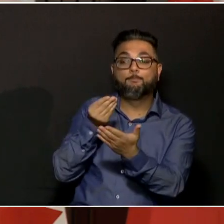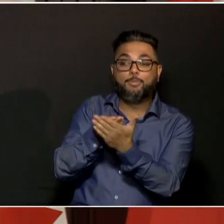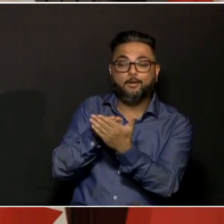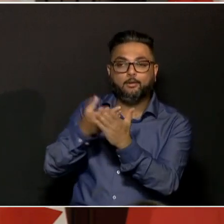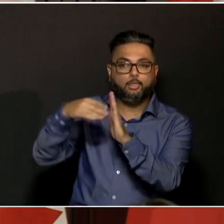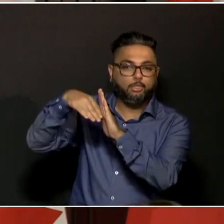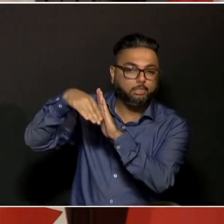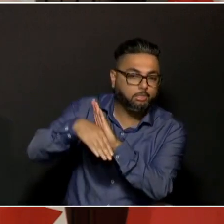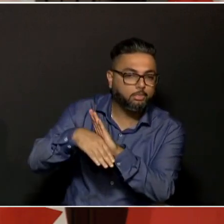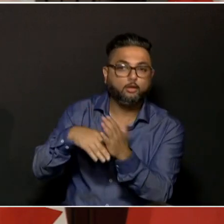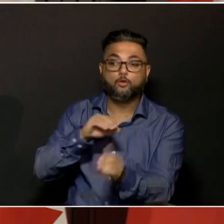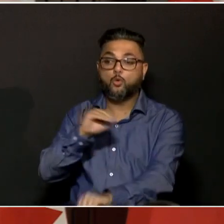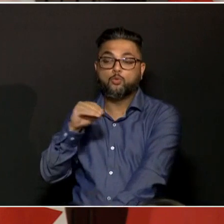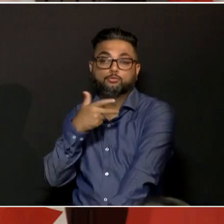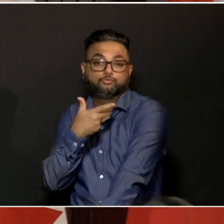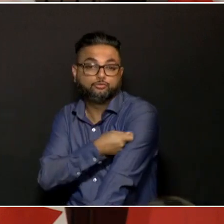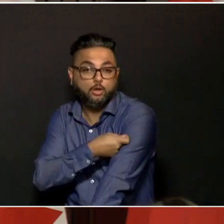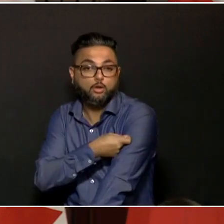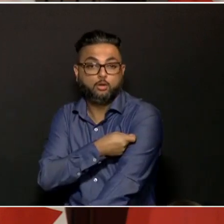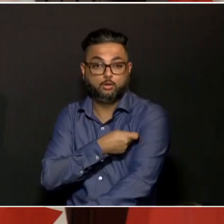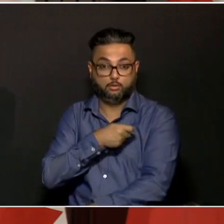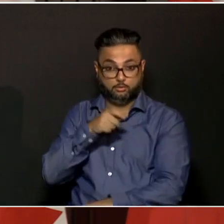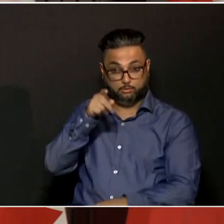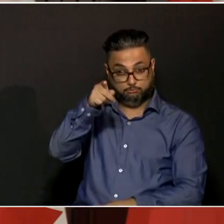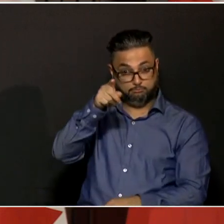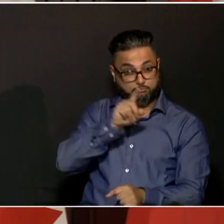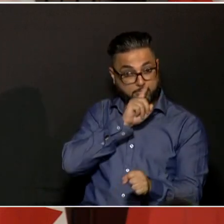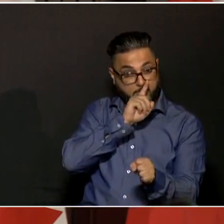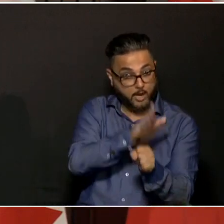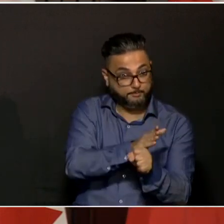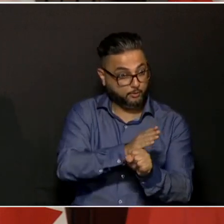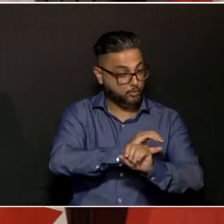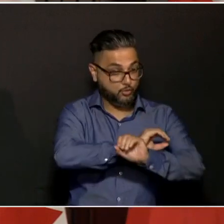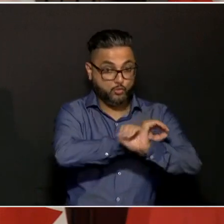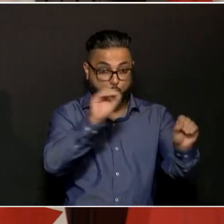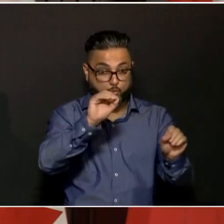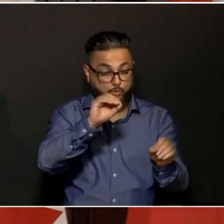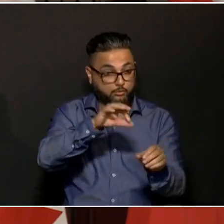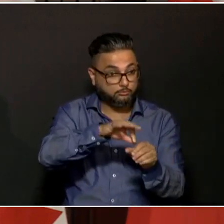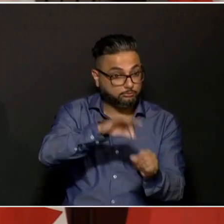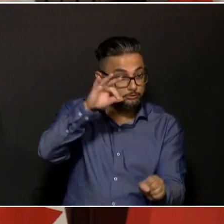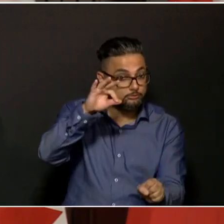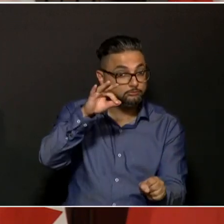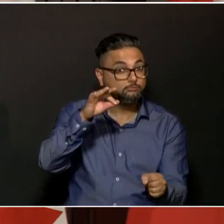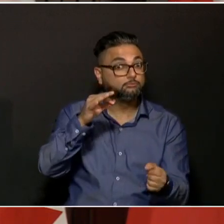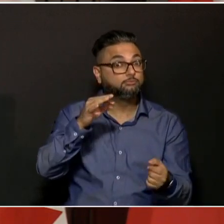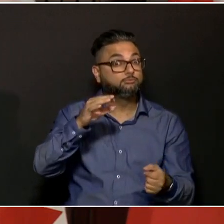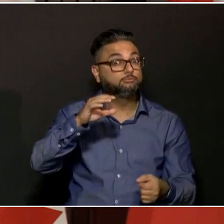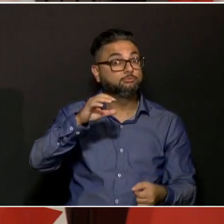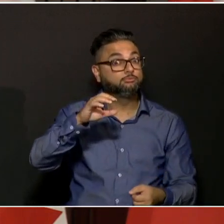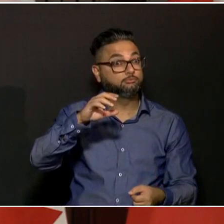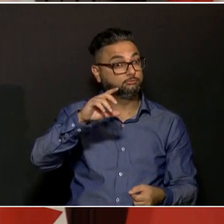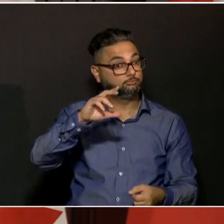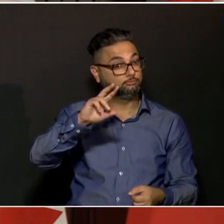not be two years from now if we are still in a recession or don't have a vaccine but you can